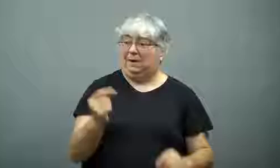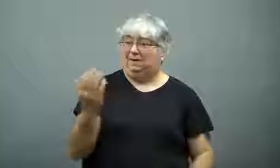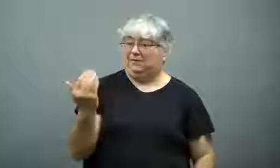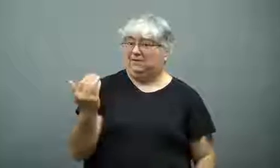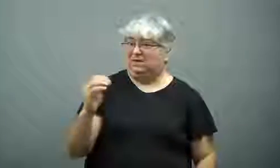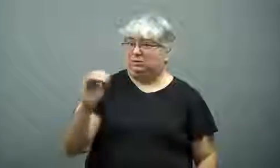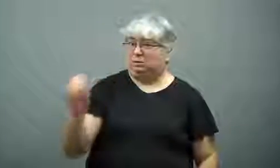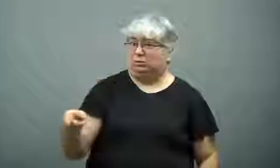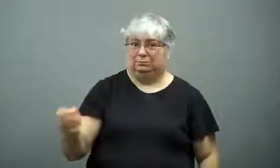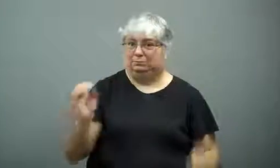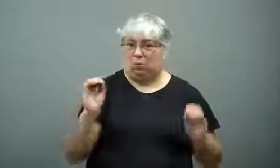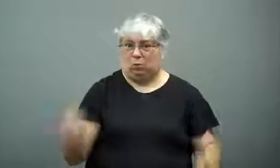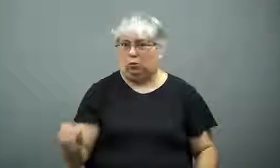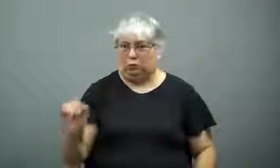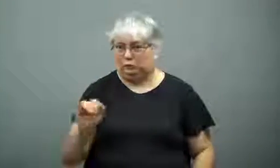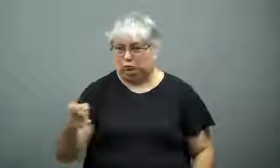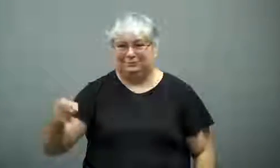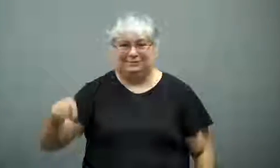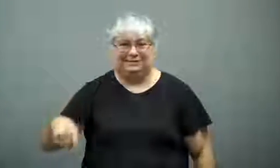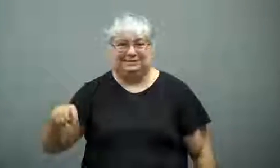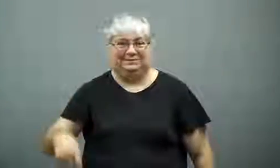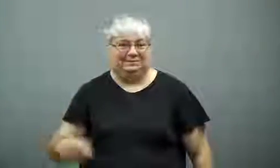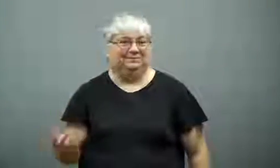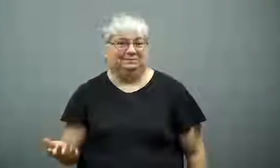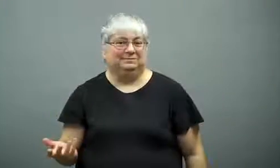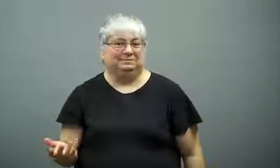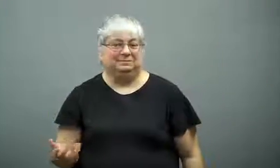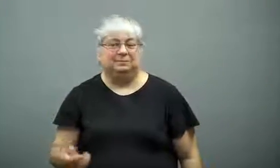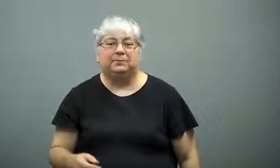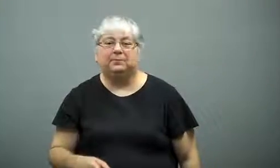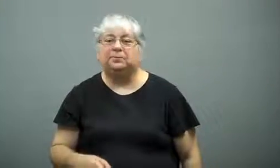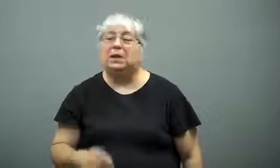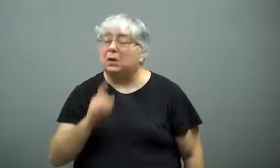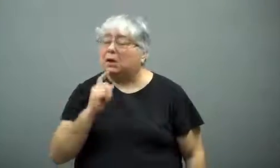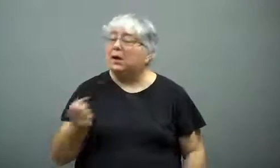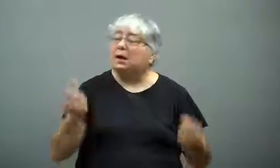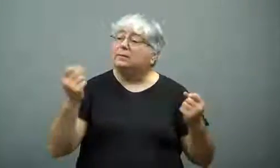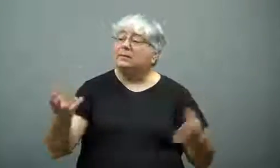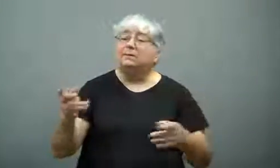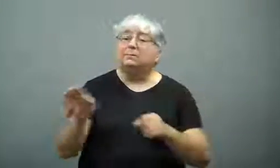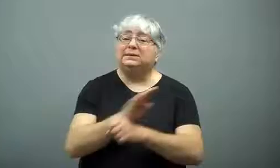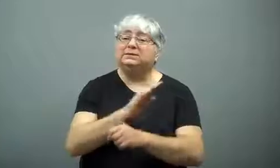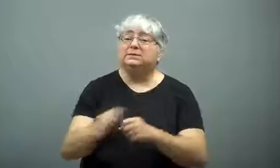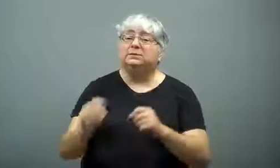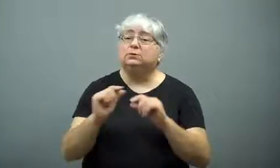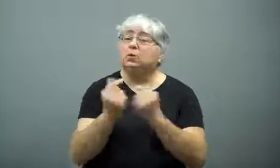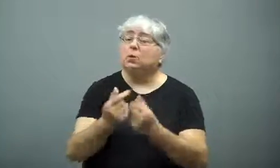The other 15% don't, and need it.